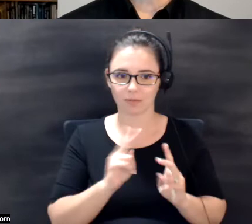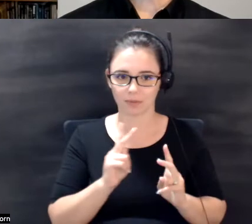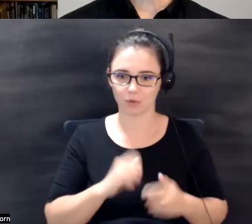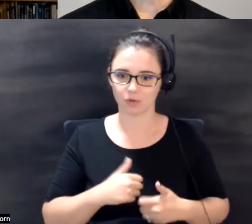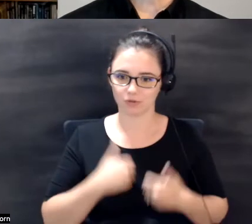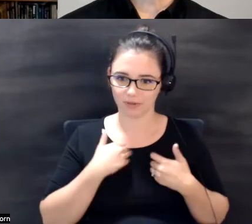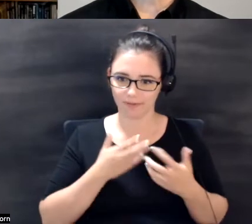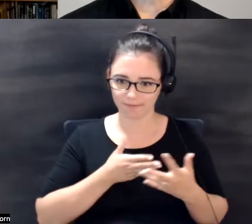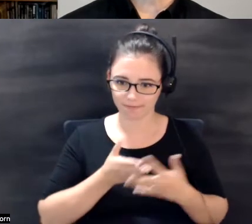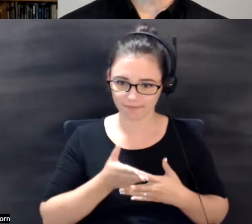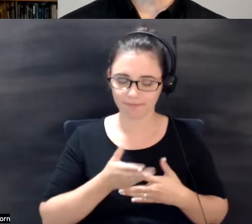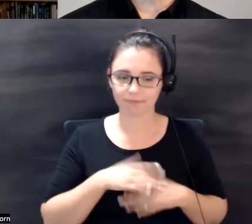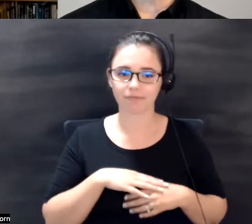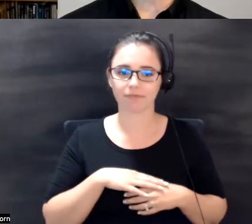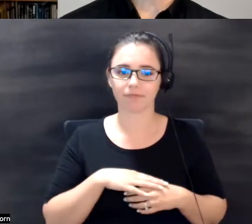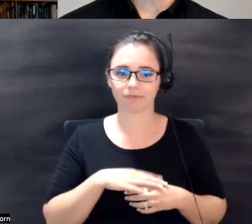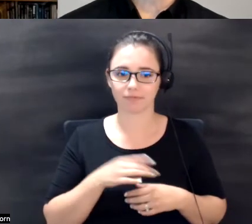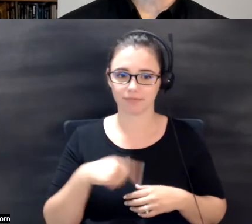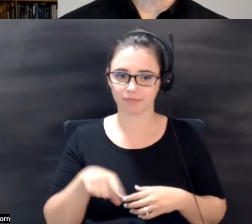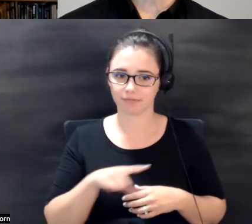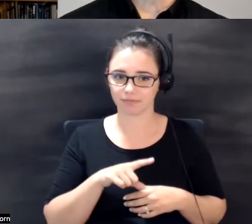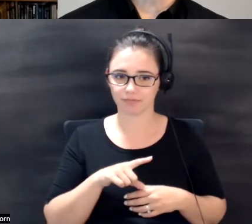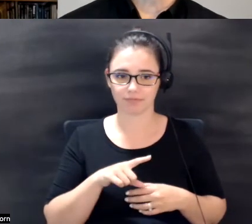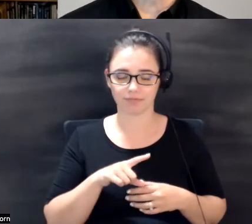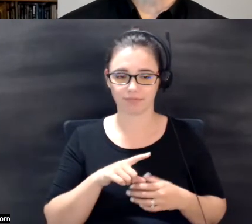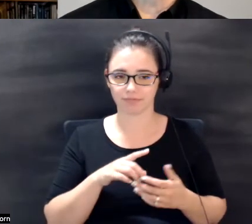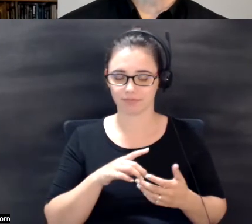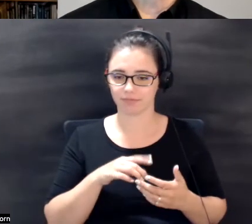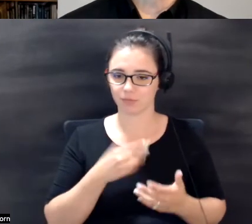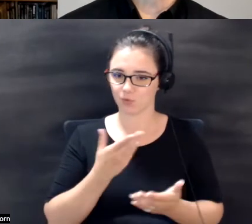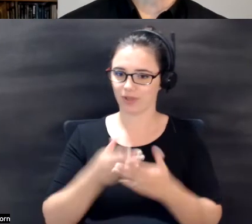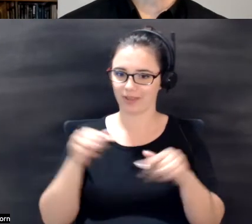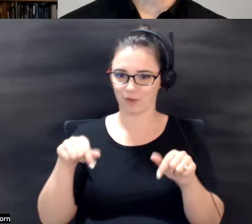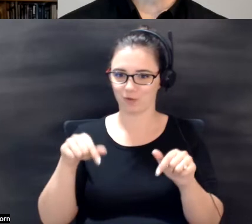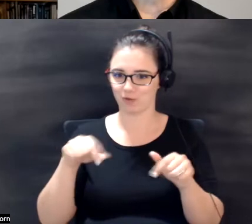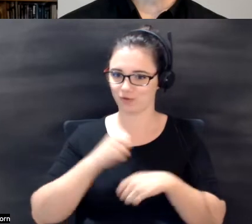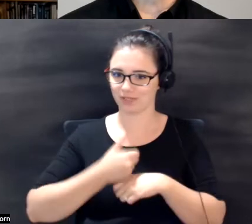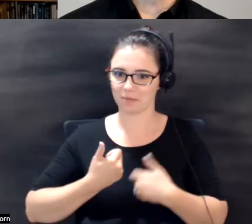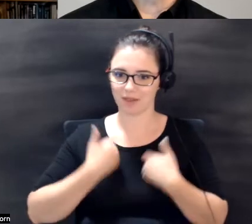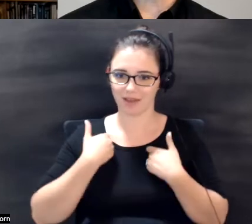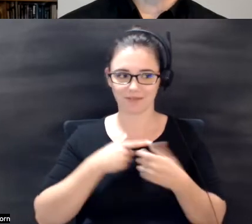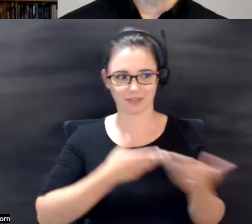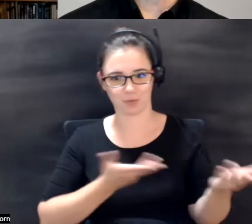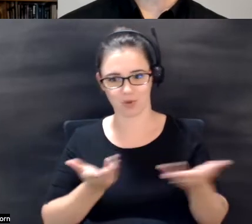and came and made lives here, and then and then bring family over,